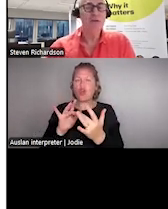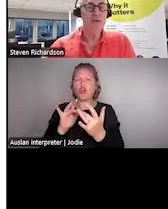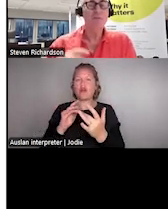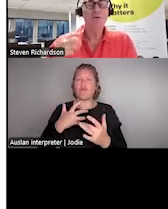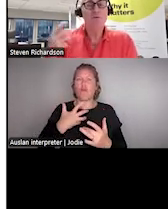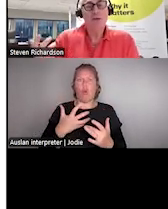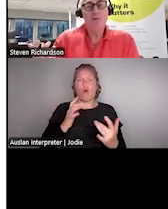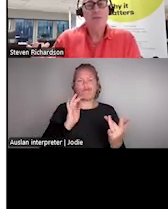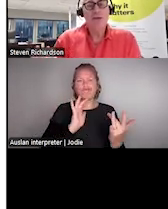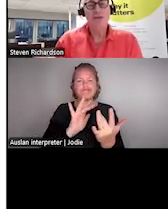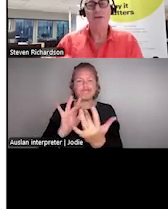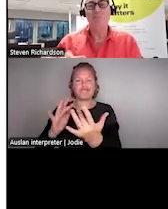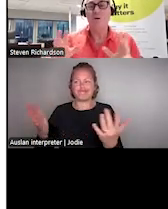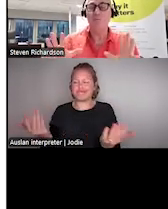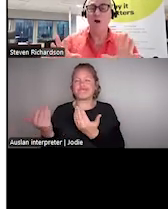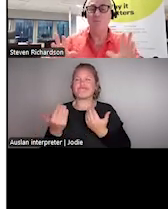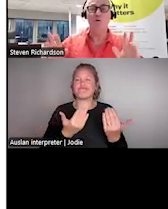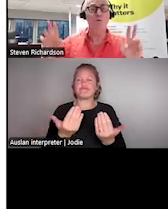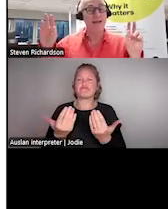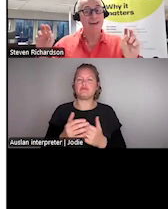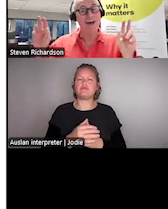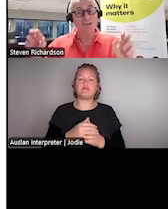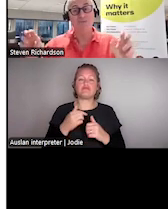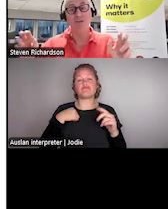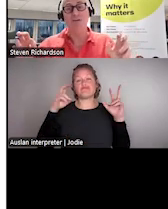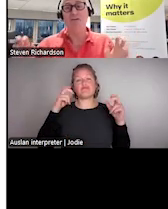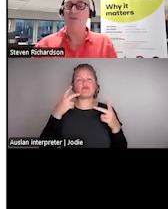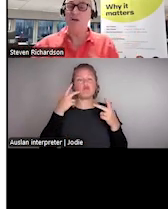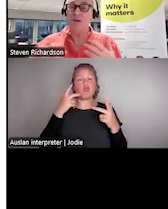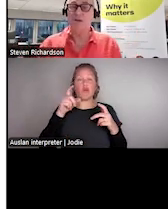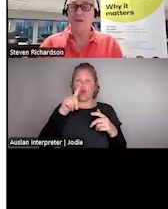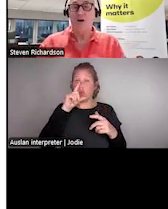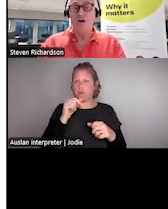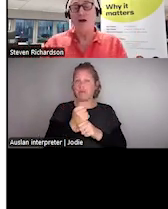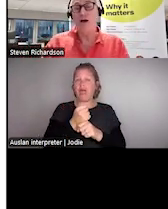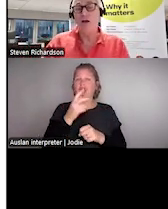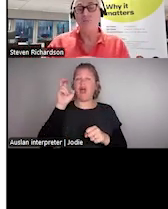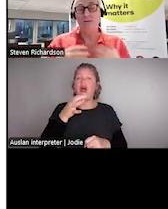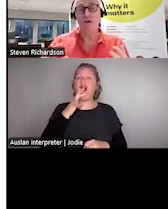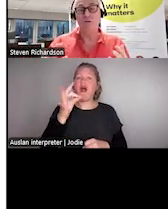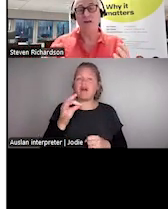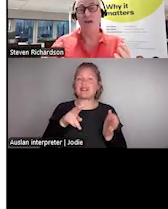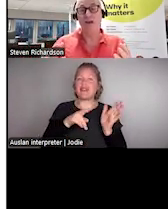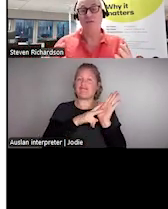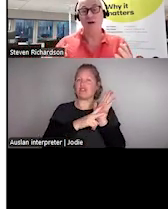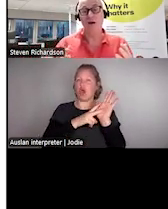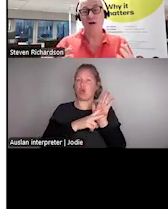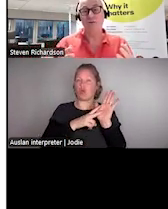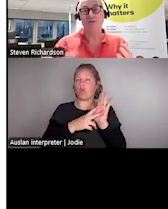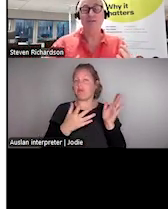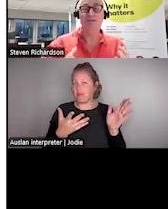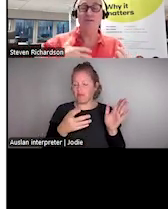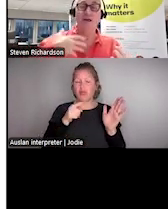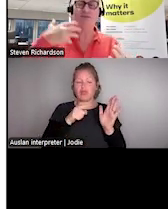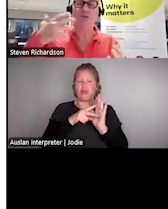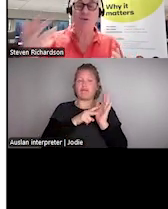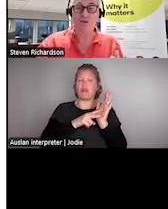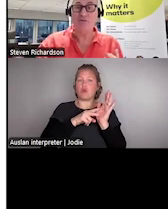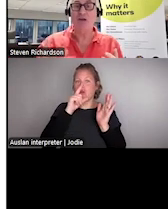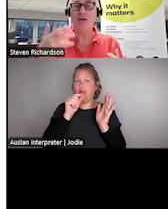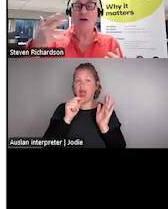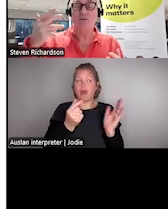Inevitably you will be making what I would call and 'ASK' video that can solicit a donation